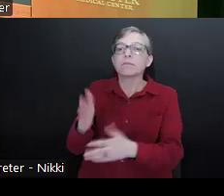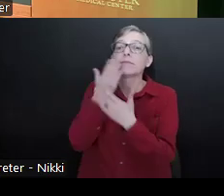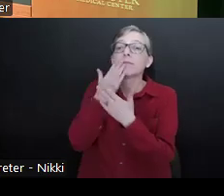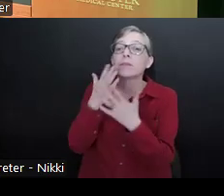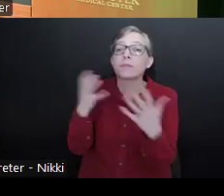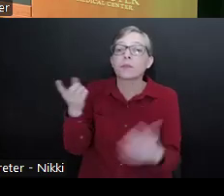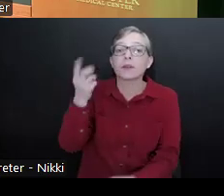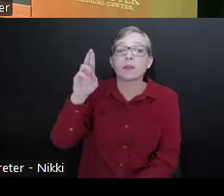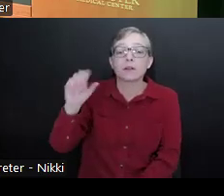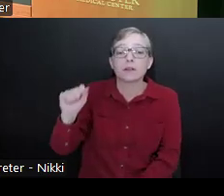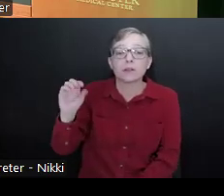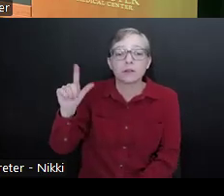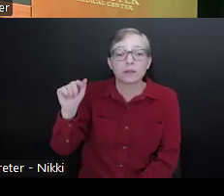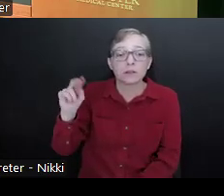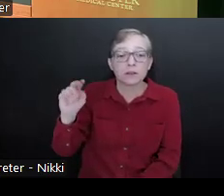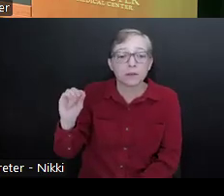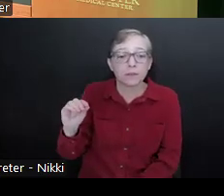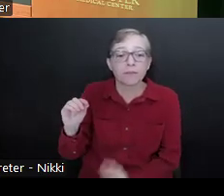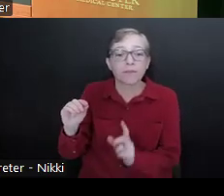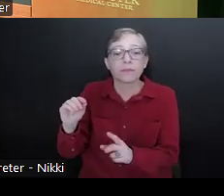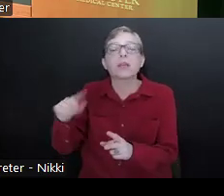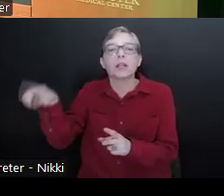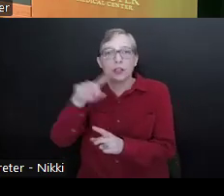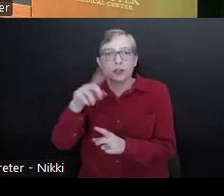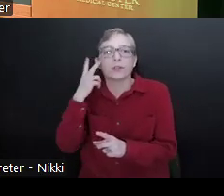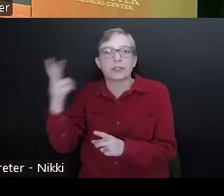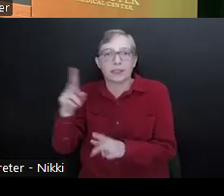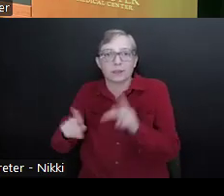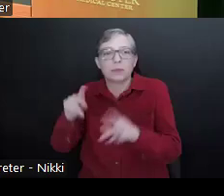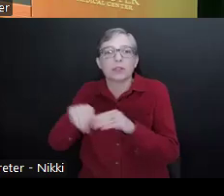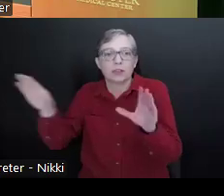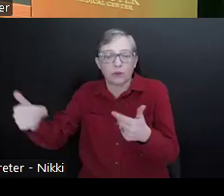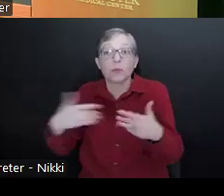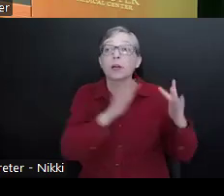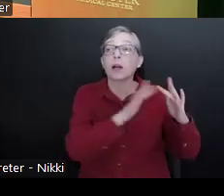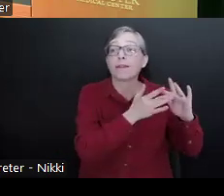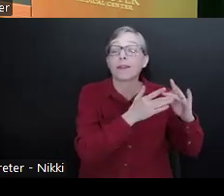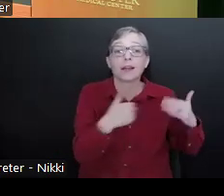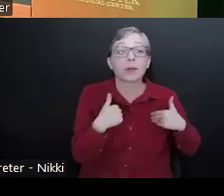see here we have 109 participants online and we're going to try to take some questions so